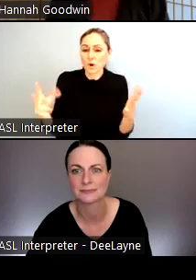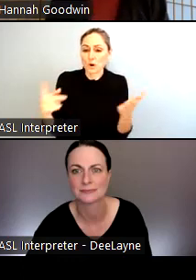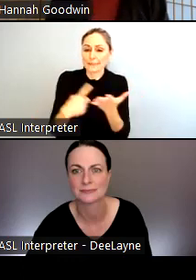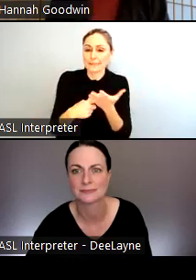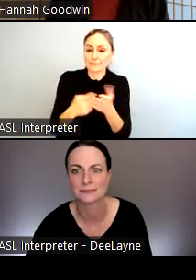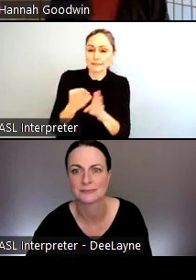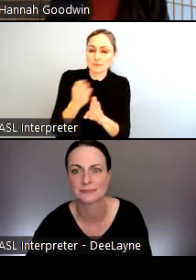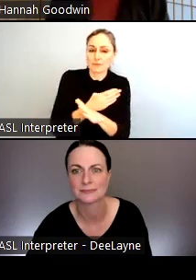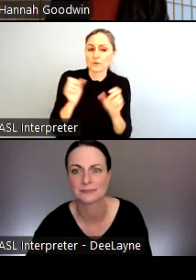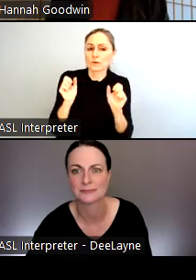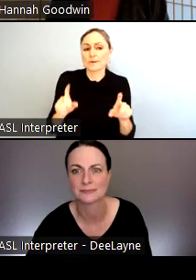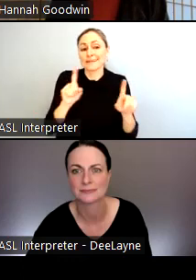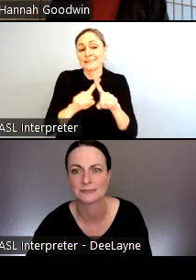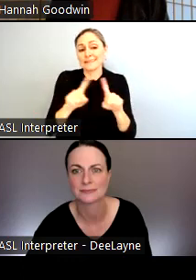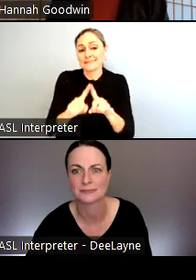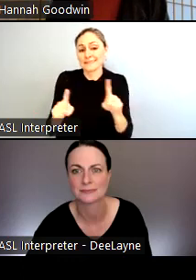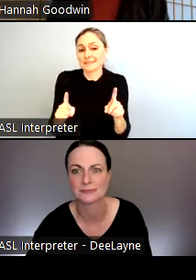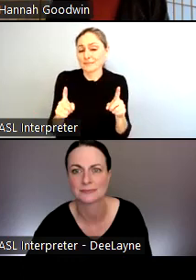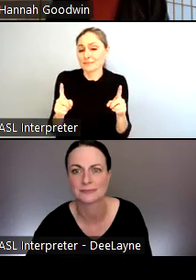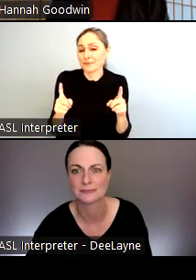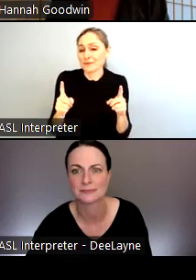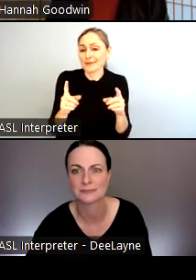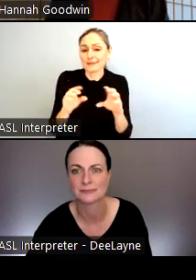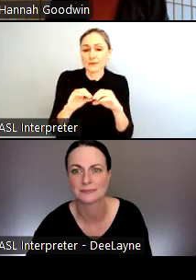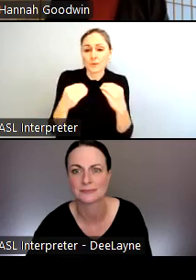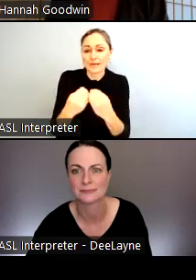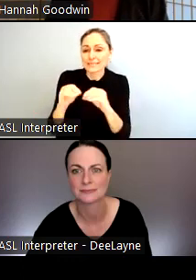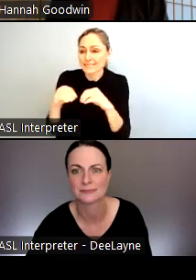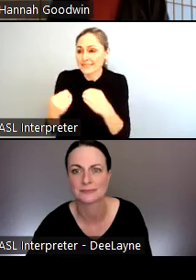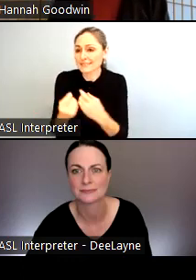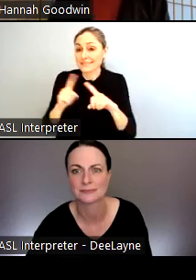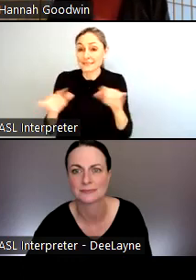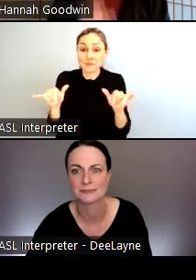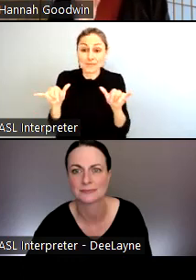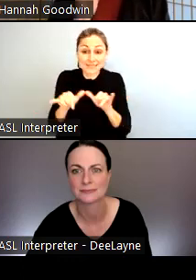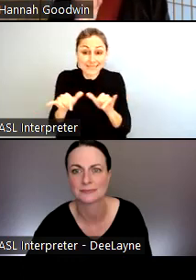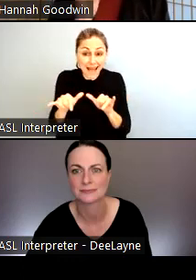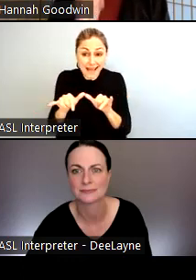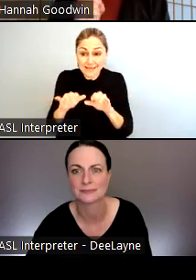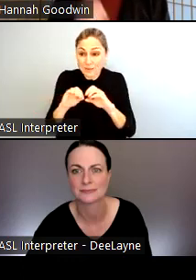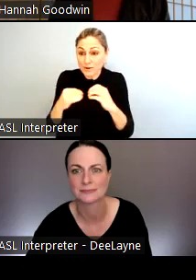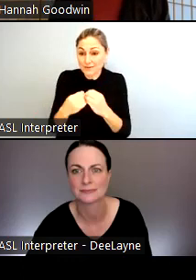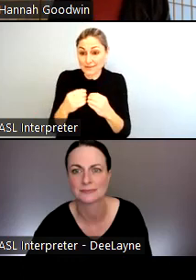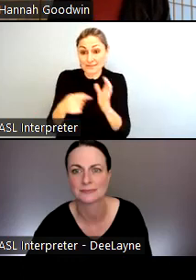different institutions, different-sized organizations. Sometimes that's really key.